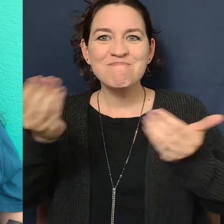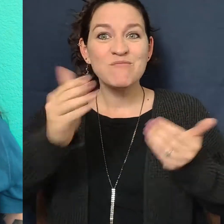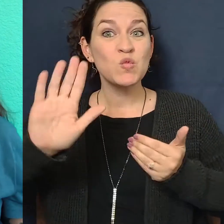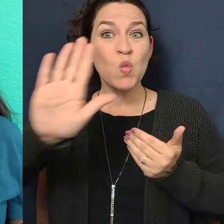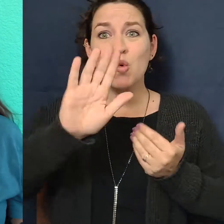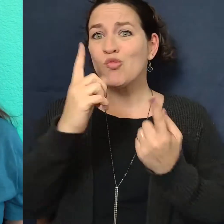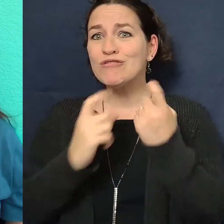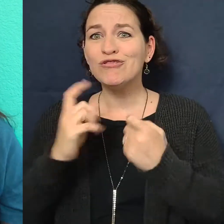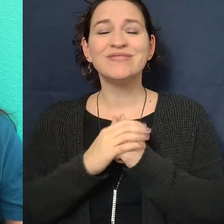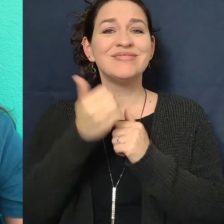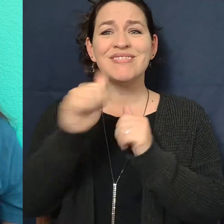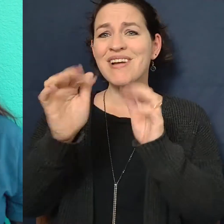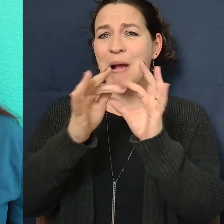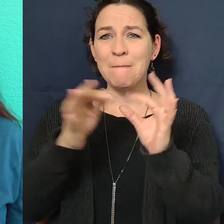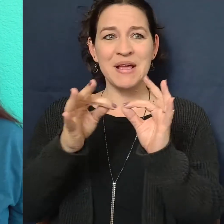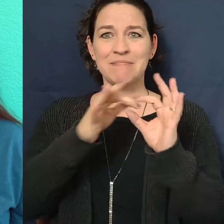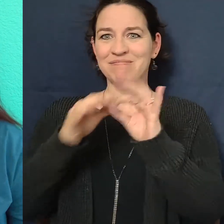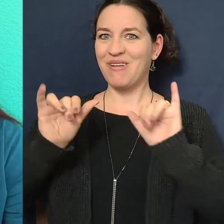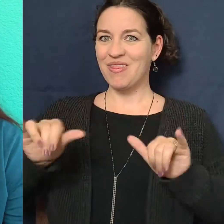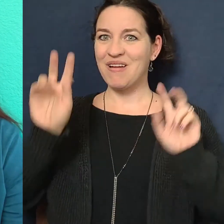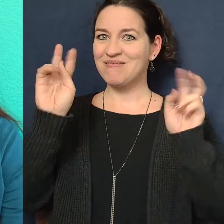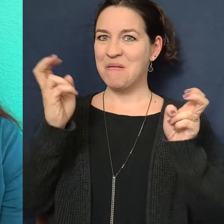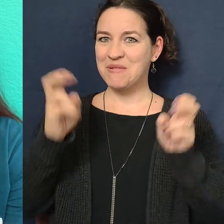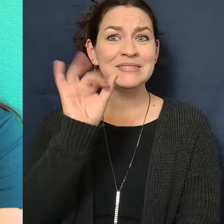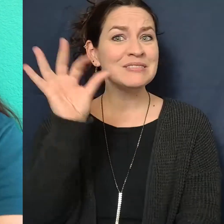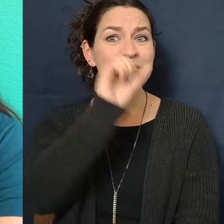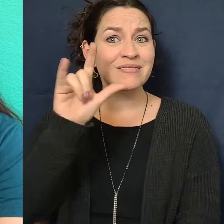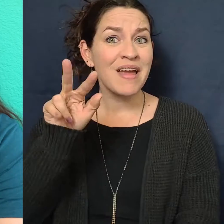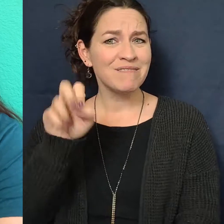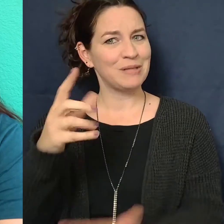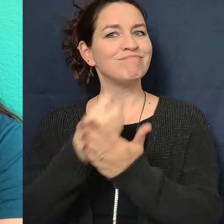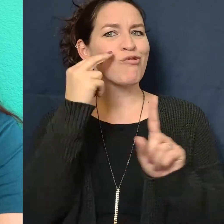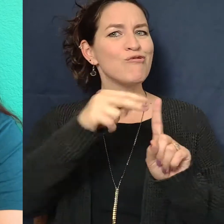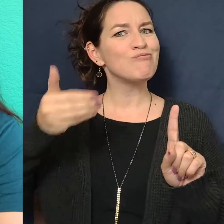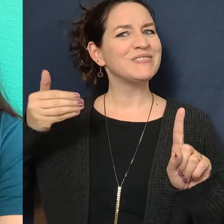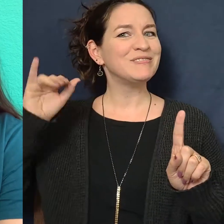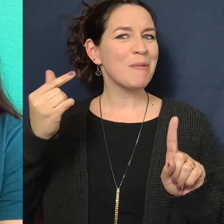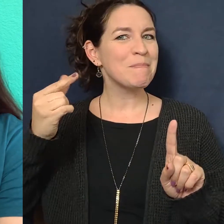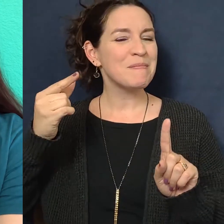questions, your comments, anything you might have to say about the topic this week. And if you miss it, you can find all of our past Small